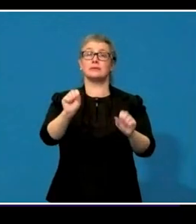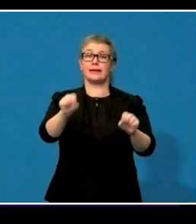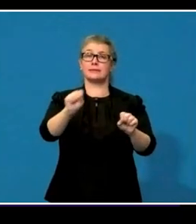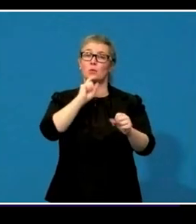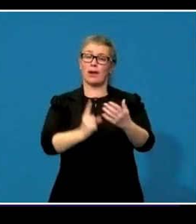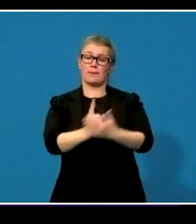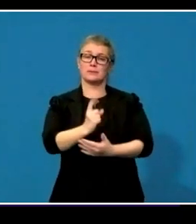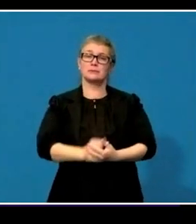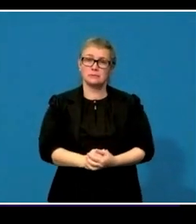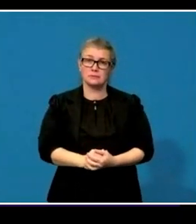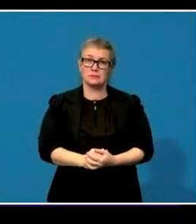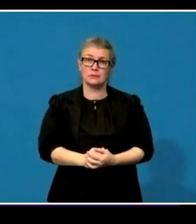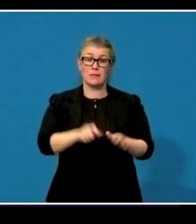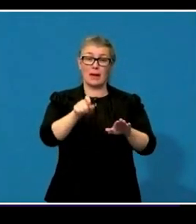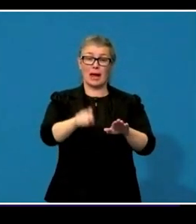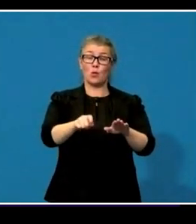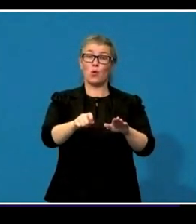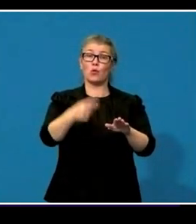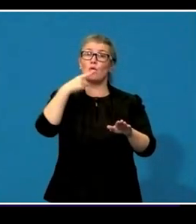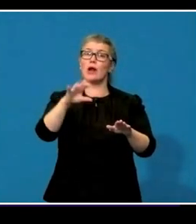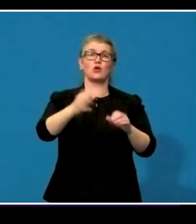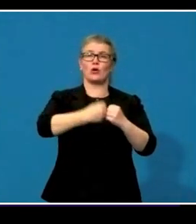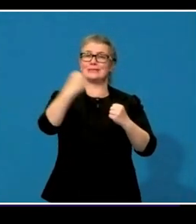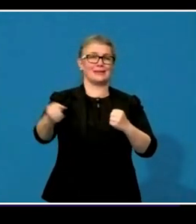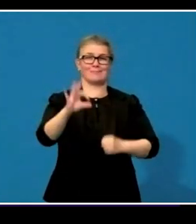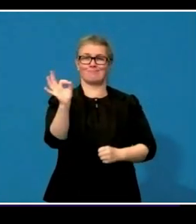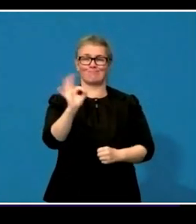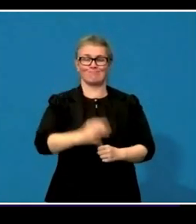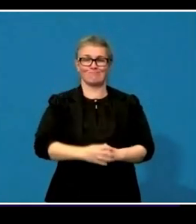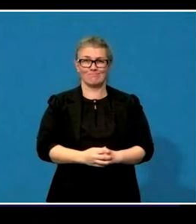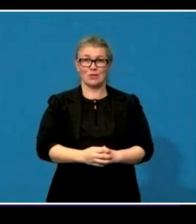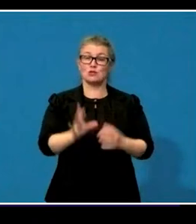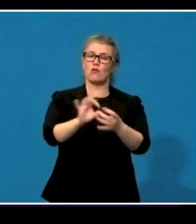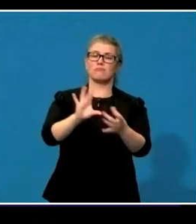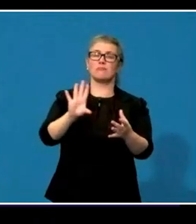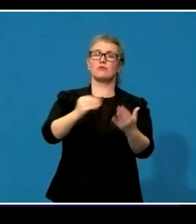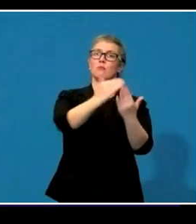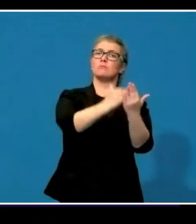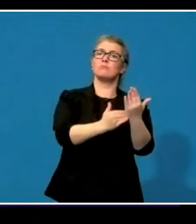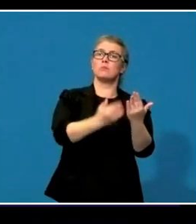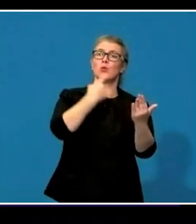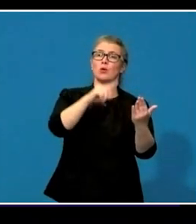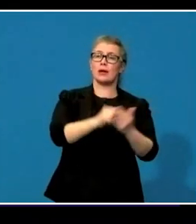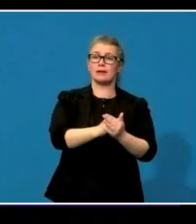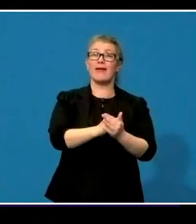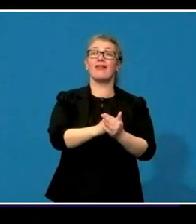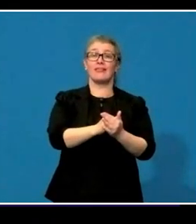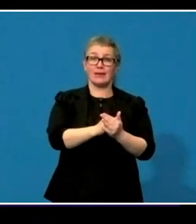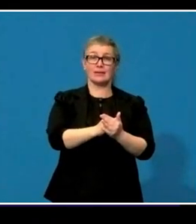court order wasn't extended and so he was released from that, and he was released into a house with his mum, with Daisy.